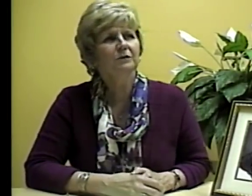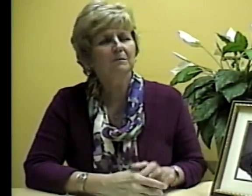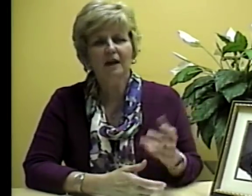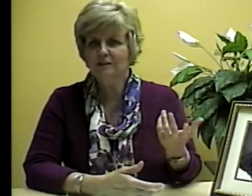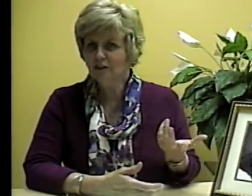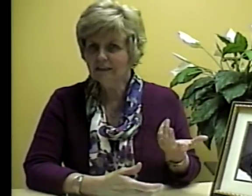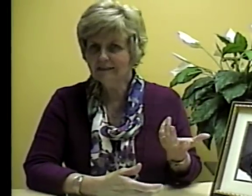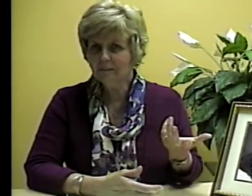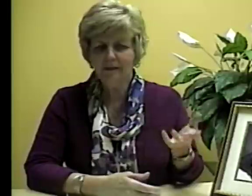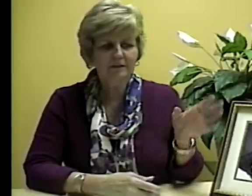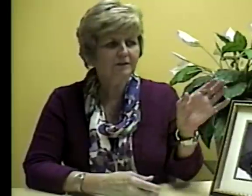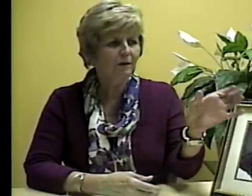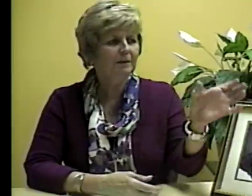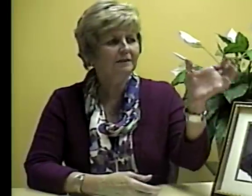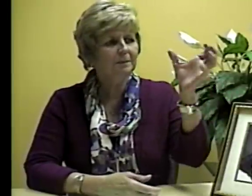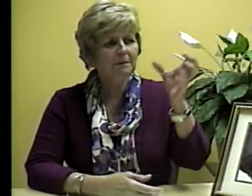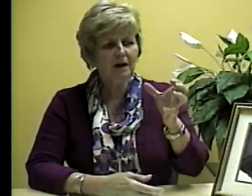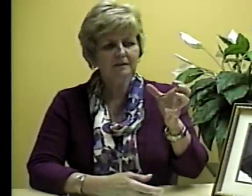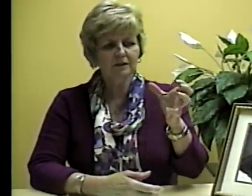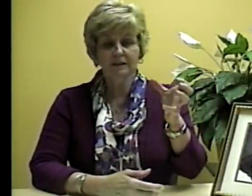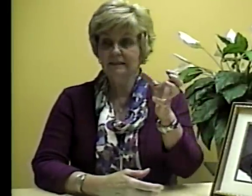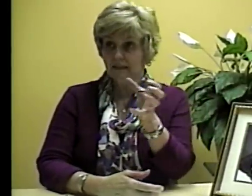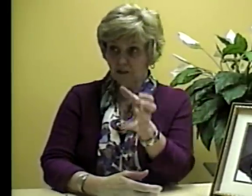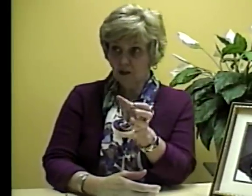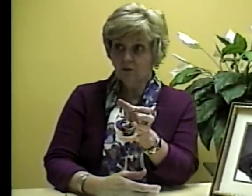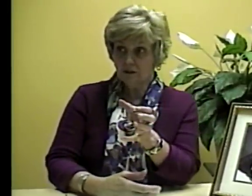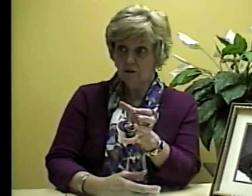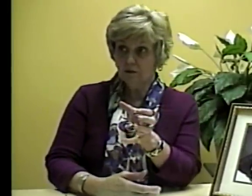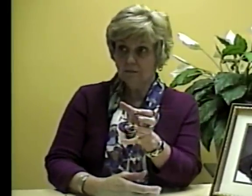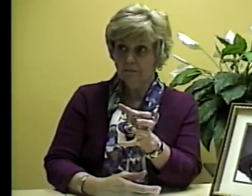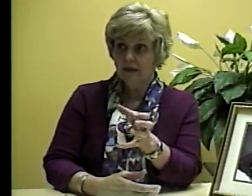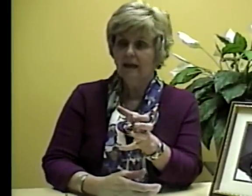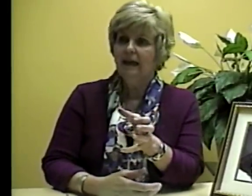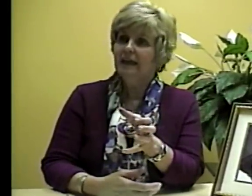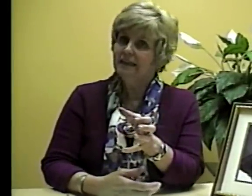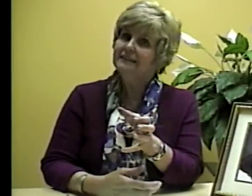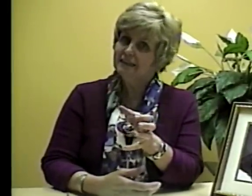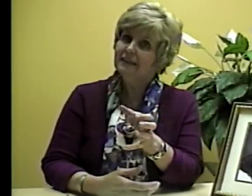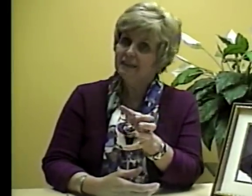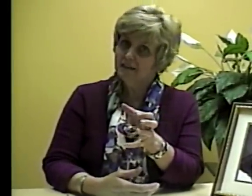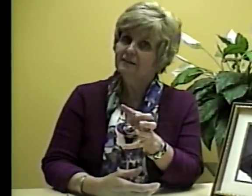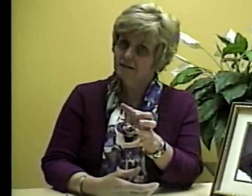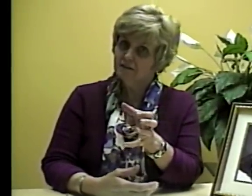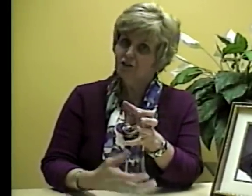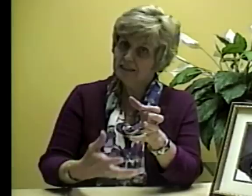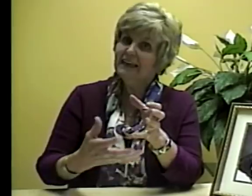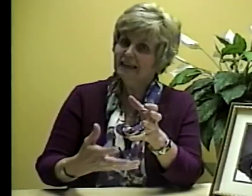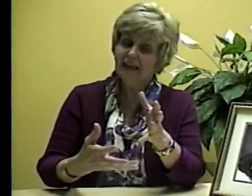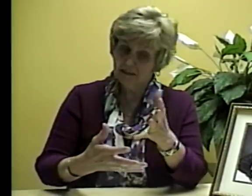was a box of cookie, so I picked up the box and showed it to him and he shook his head,